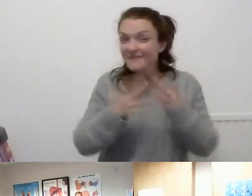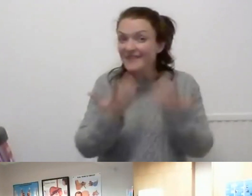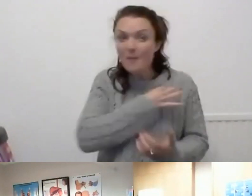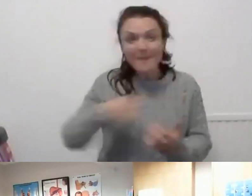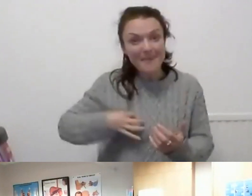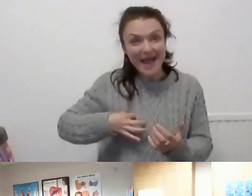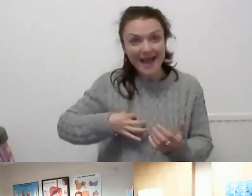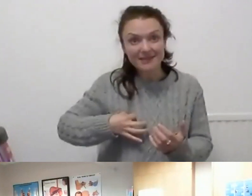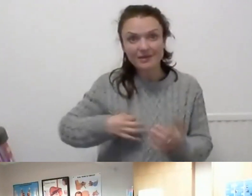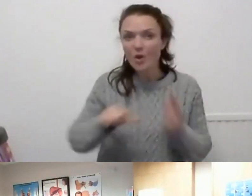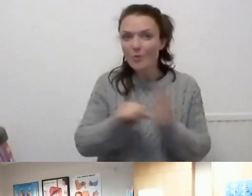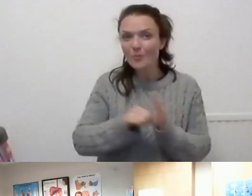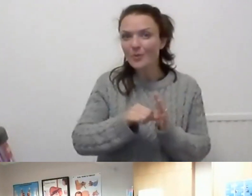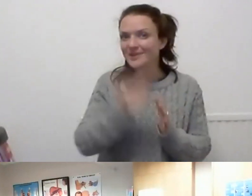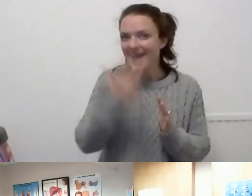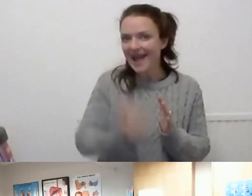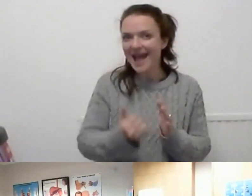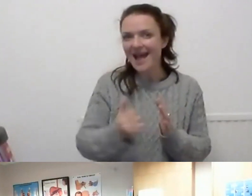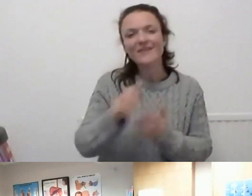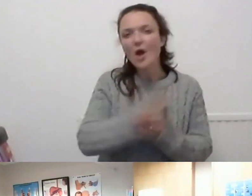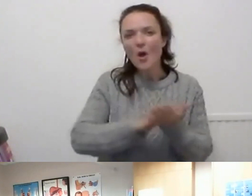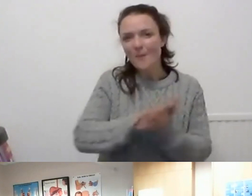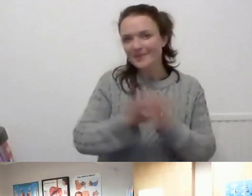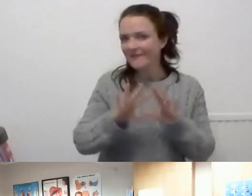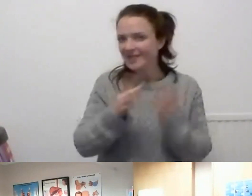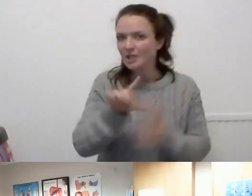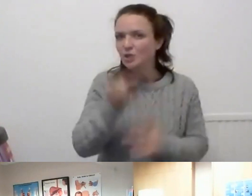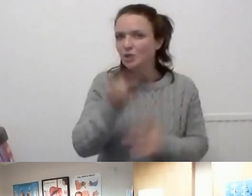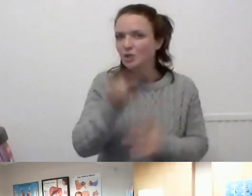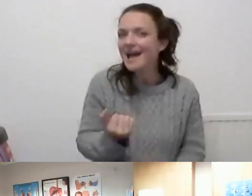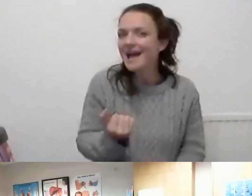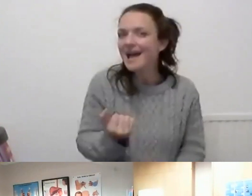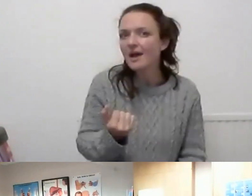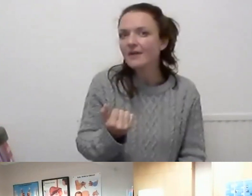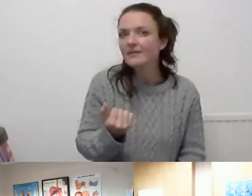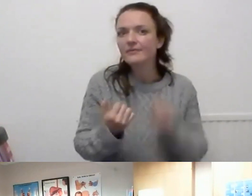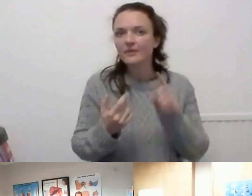because it may be that the Oxford AstraZeneca vaccine is preferable likewise, and coming back to